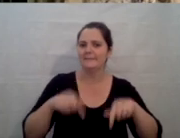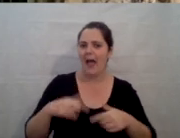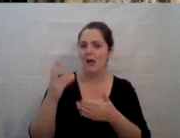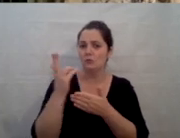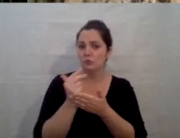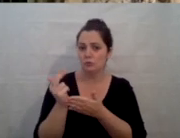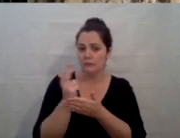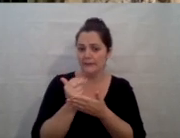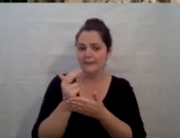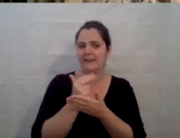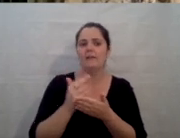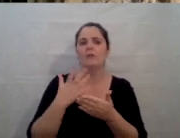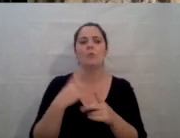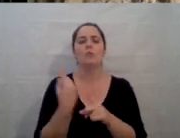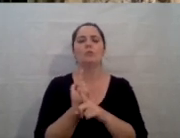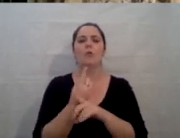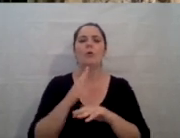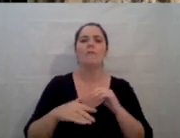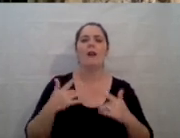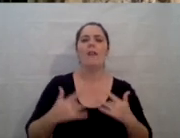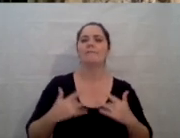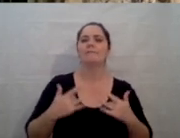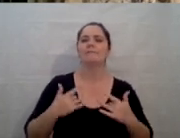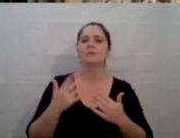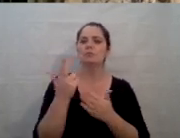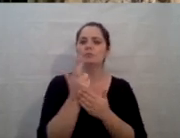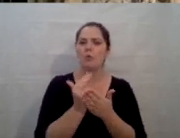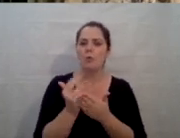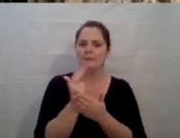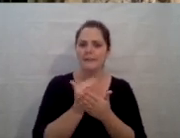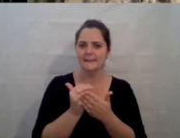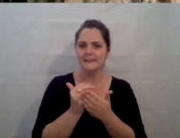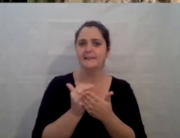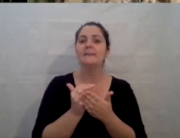bit about life drawing, about what we're going to be doing here this evening, about this whole